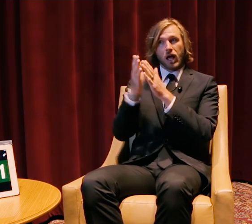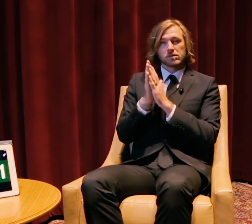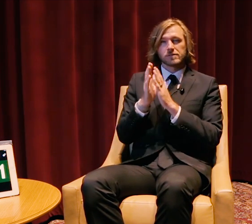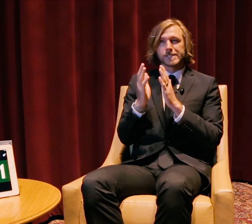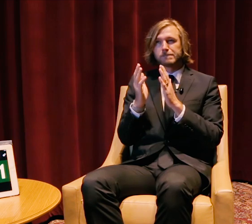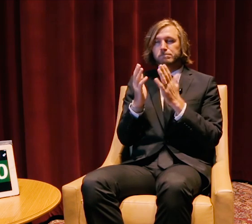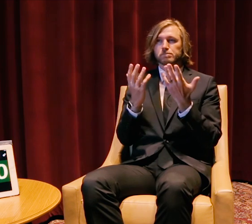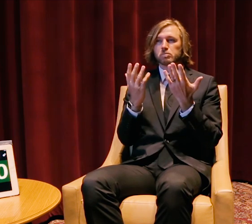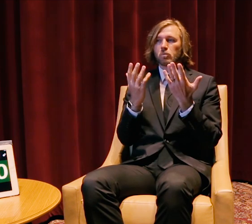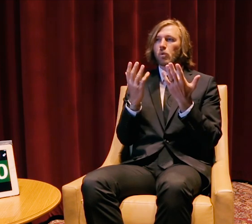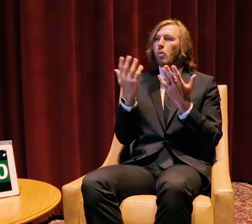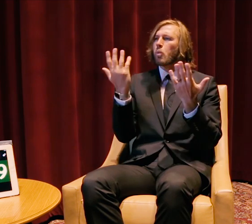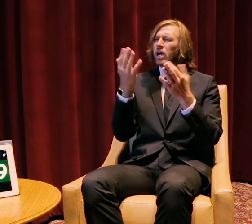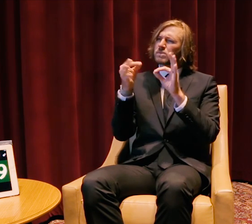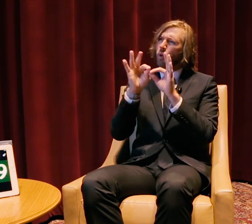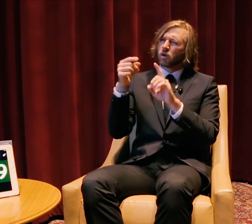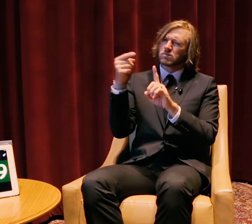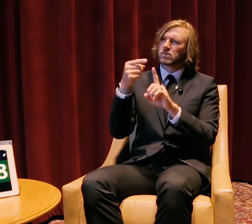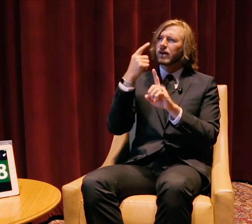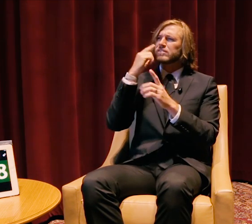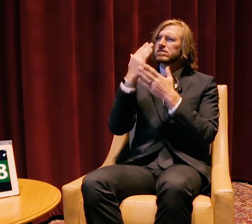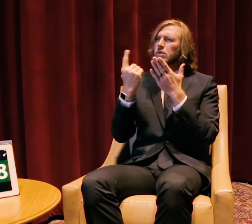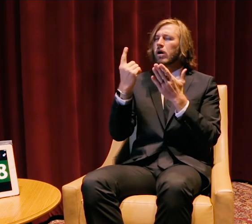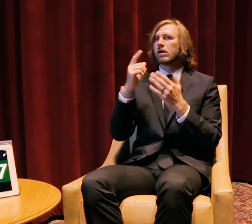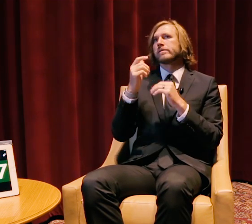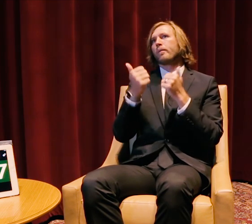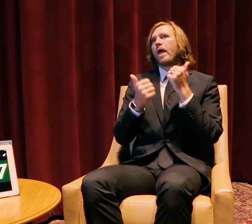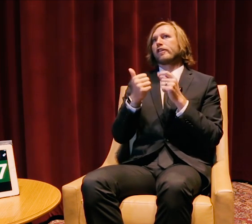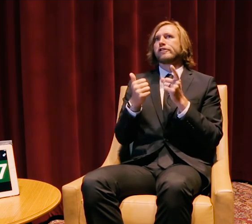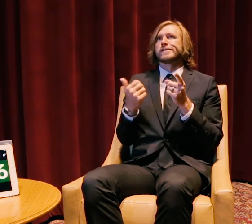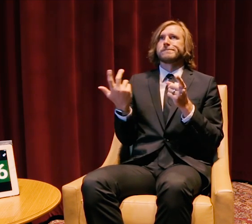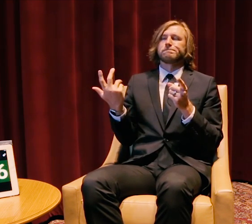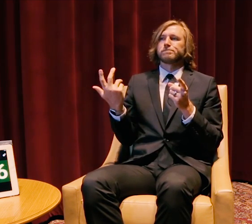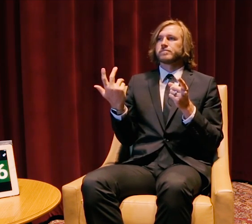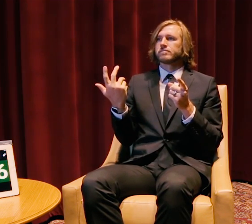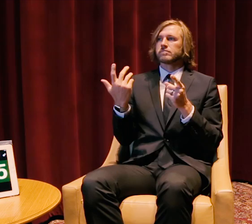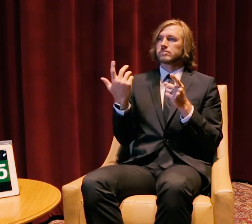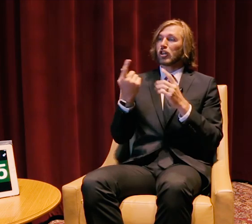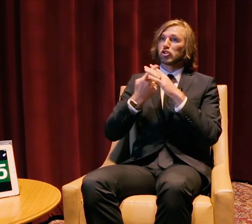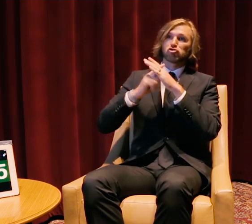you know, what, you know, what's important for someone, whether they are starting a company,